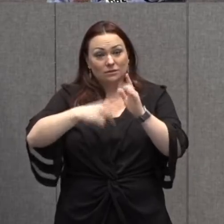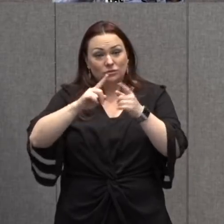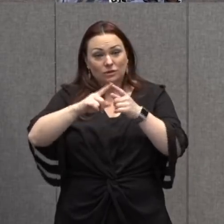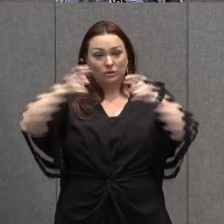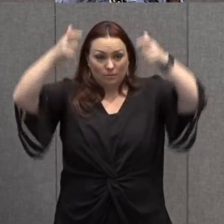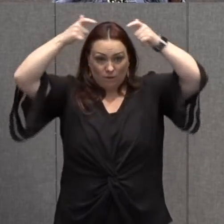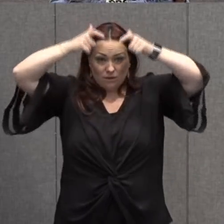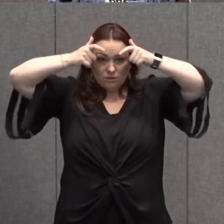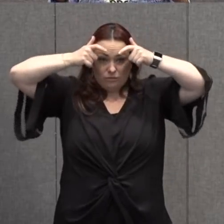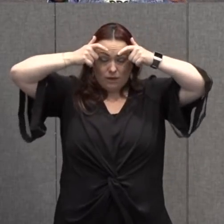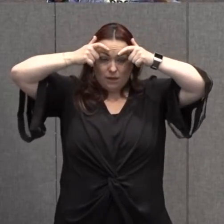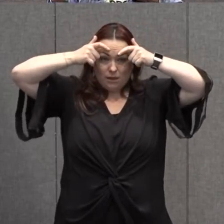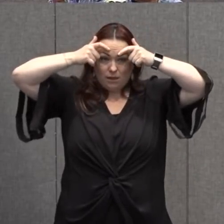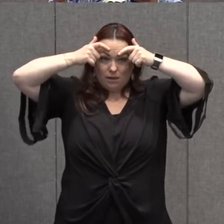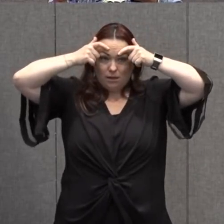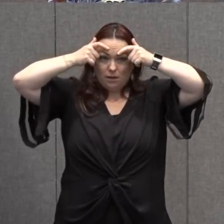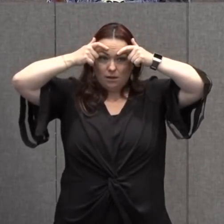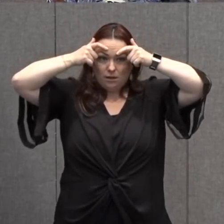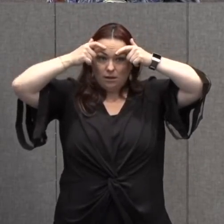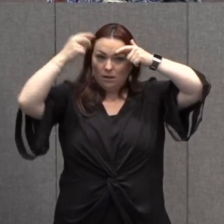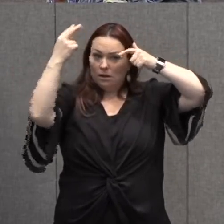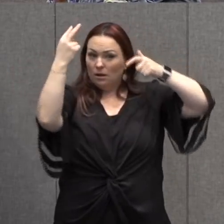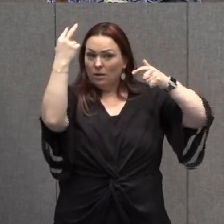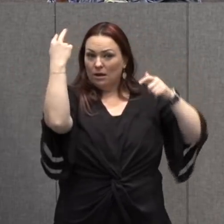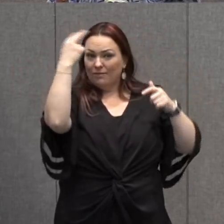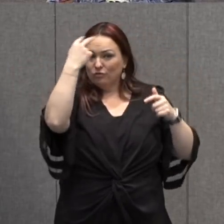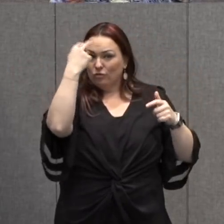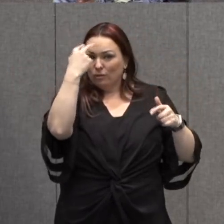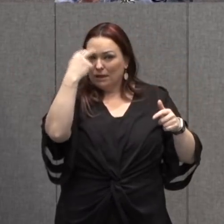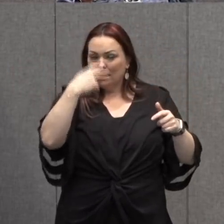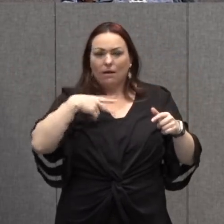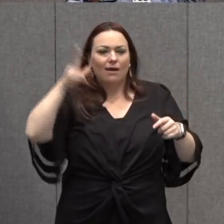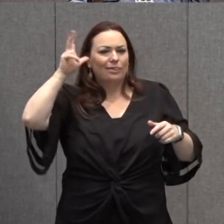wearing it, and I have to listen, and use my phonemic